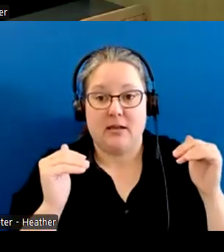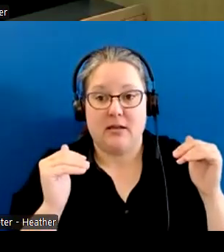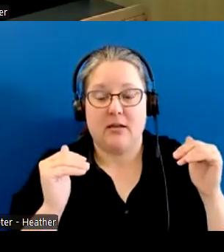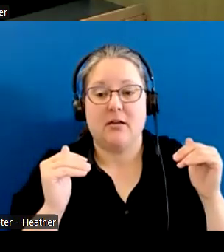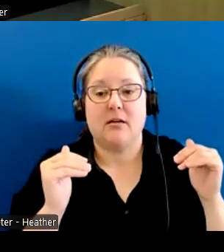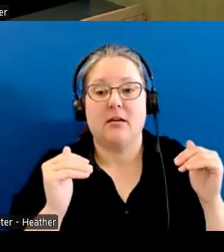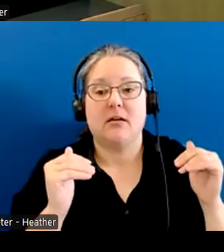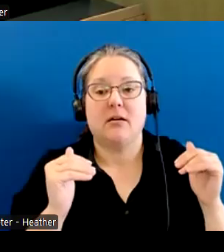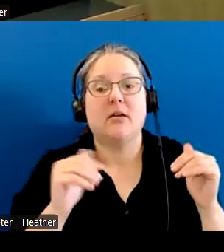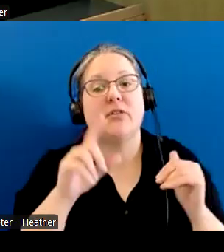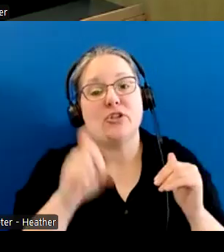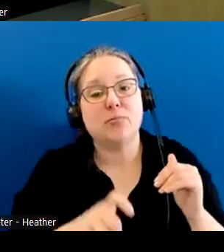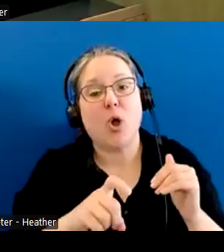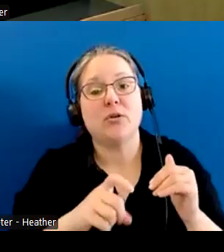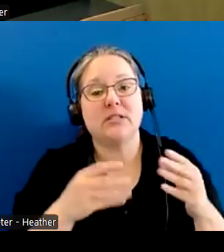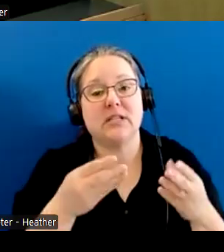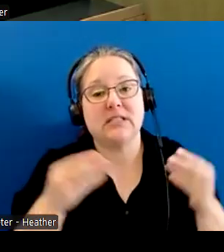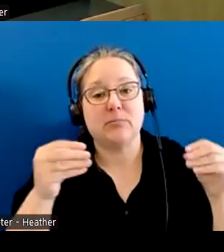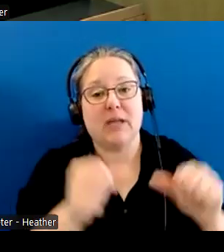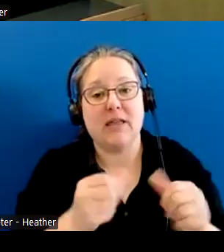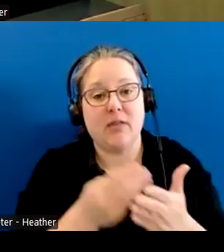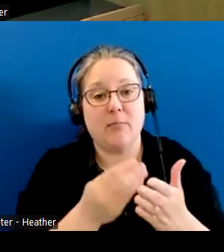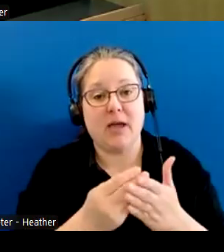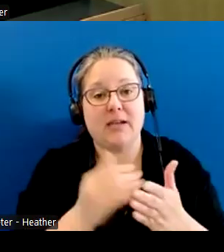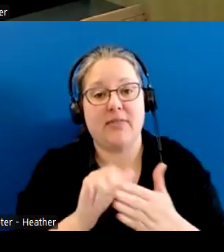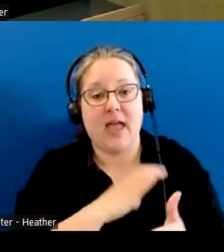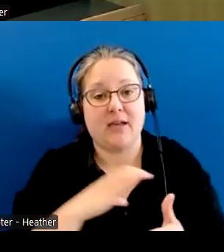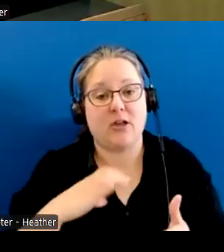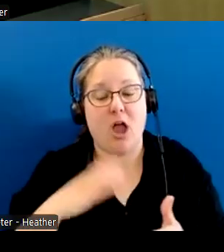to spend the money Congress gives him and he gets in a he will get in a lot of trouble for not doing